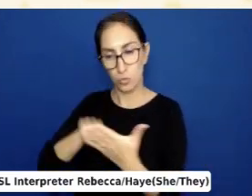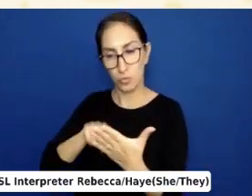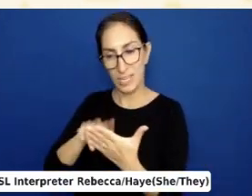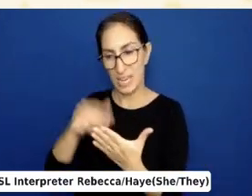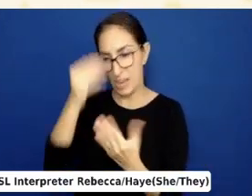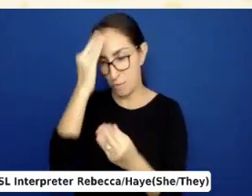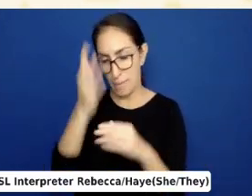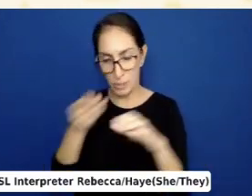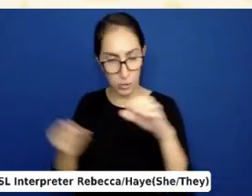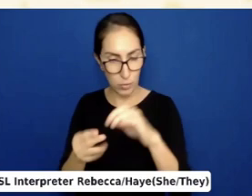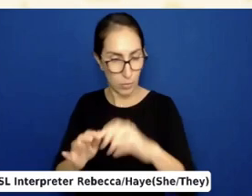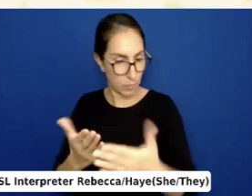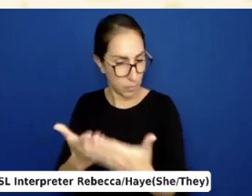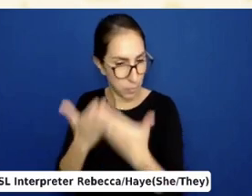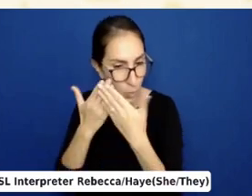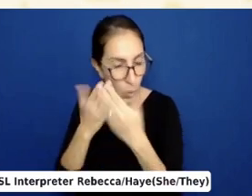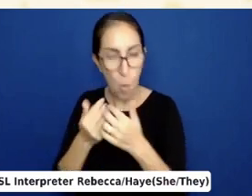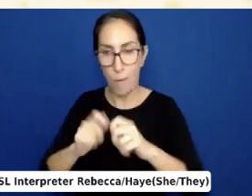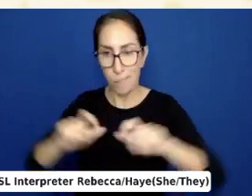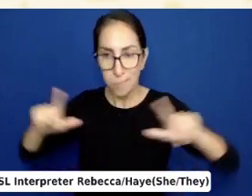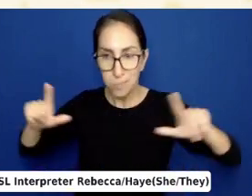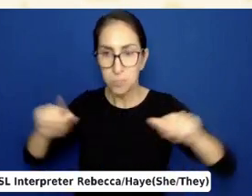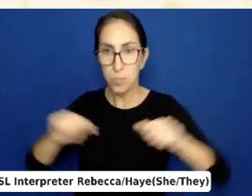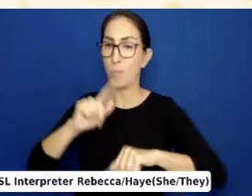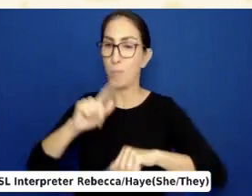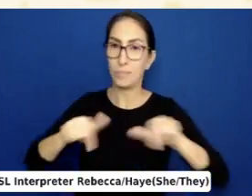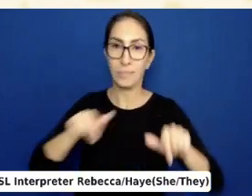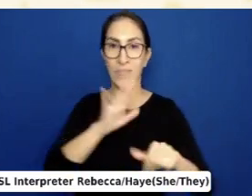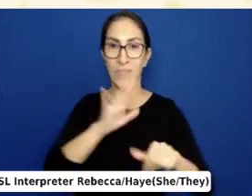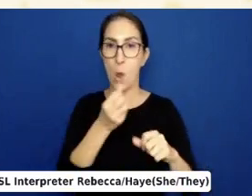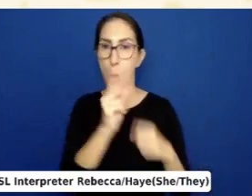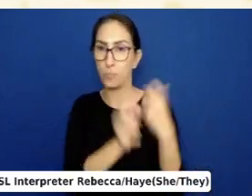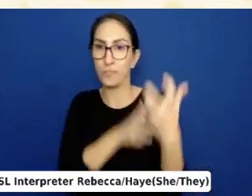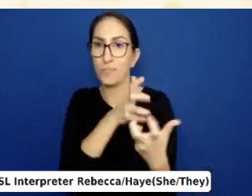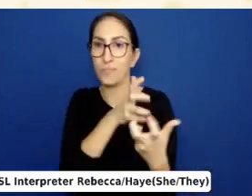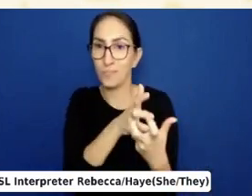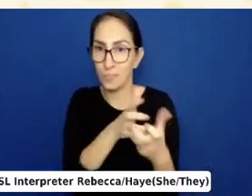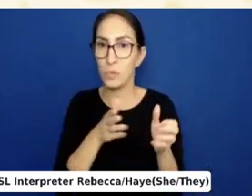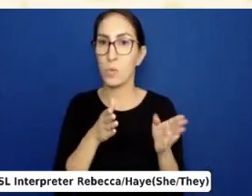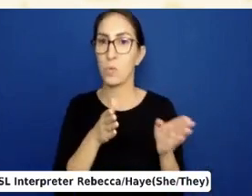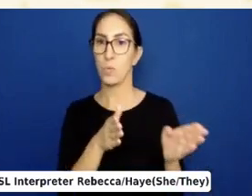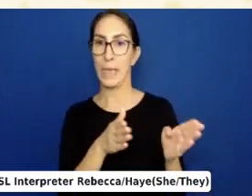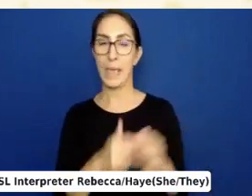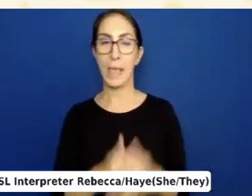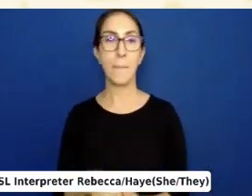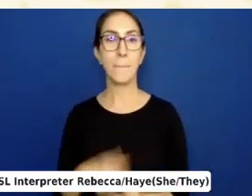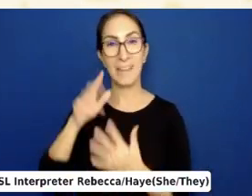So it will be an option also, but the table is always the best way to do it.